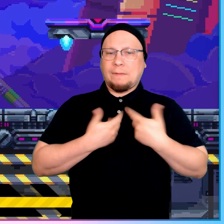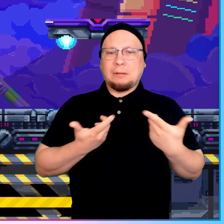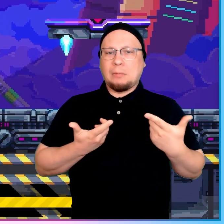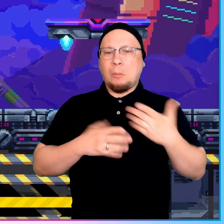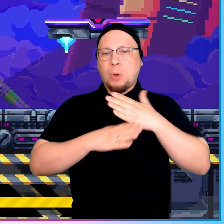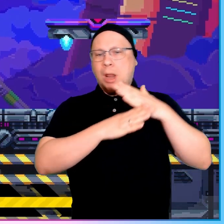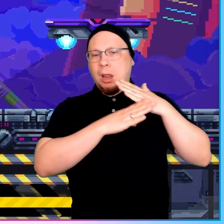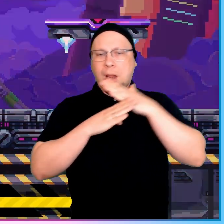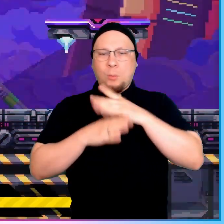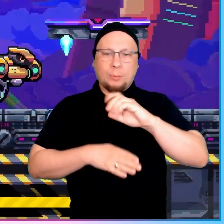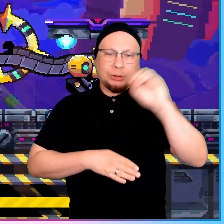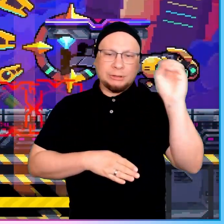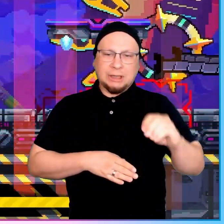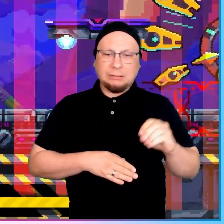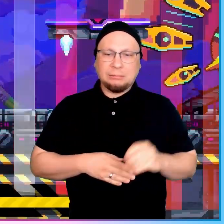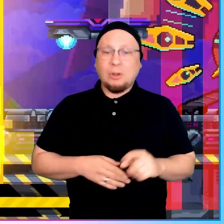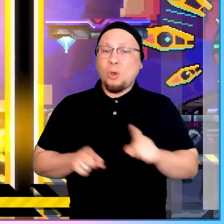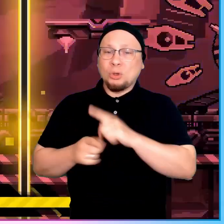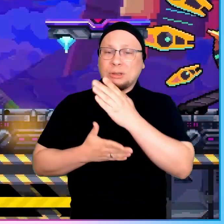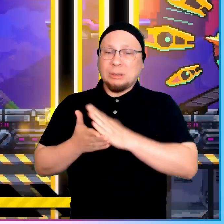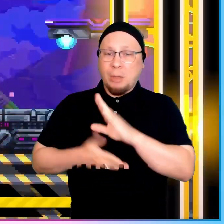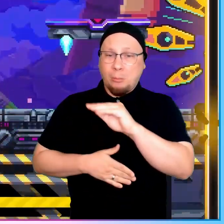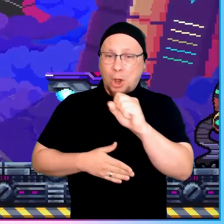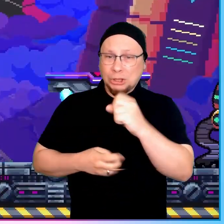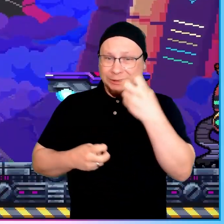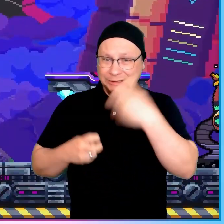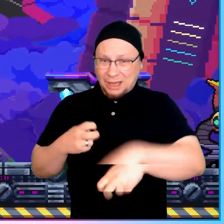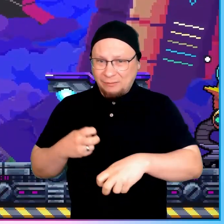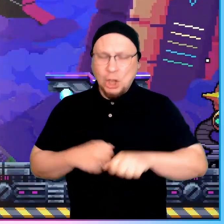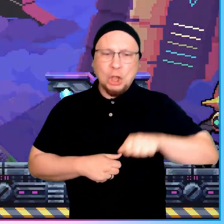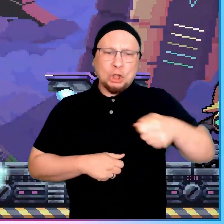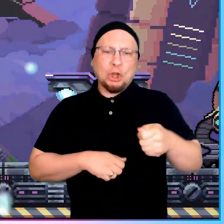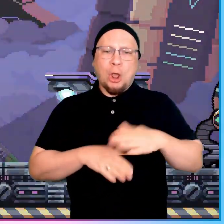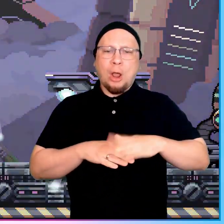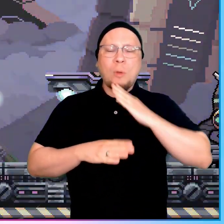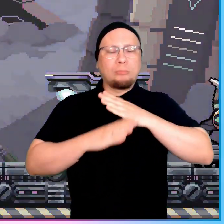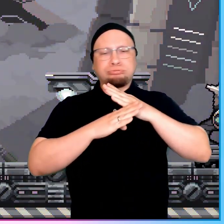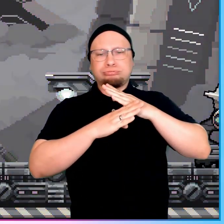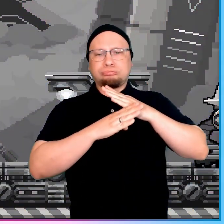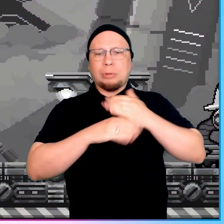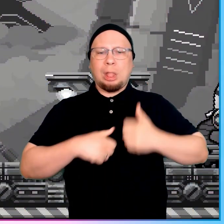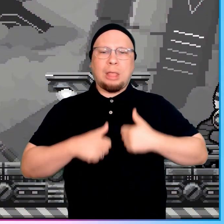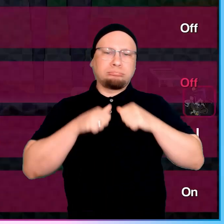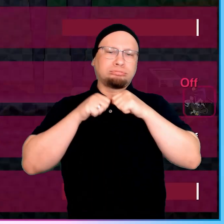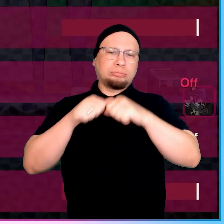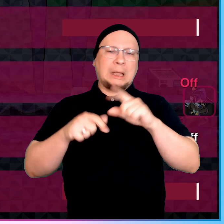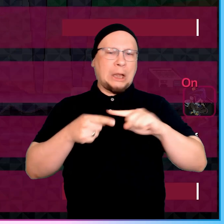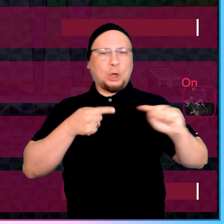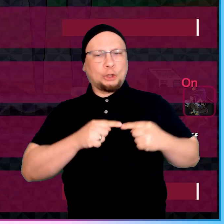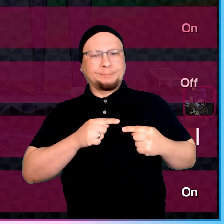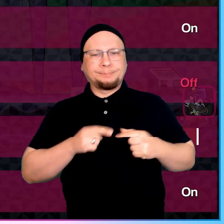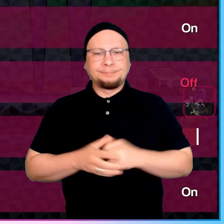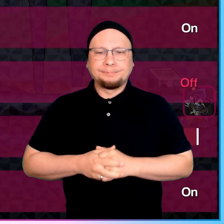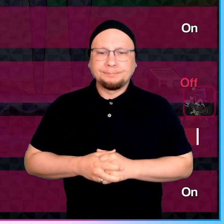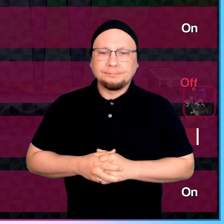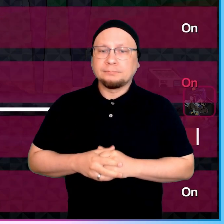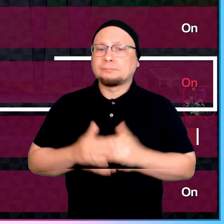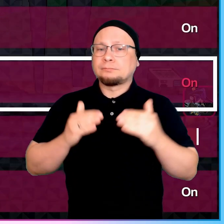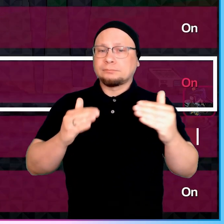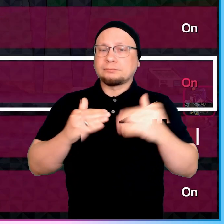if you're struggling against a particularly tricky boss fight. And to help you focus on the hyper-kinetic on-screen action, there are modifiers to